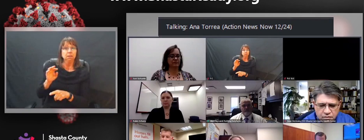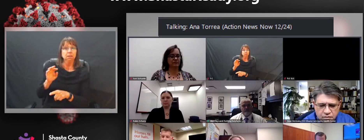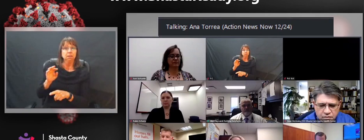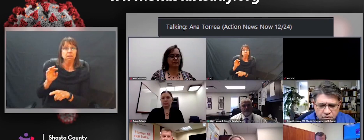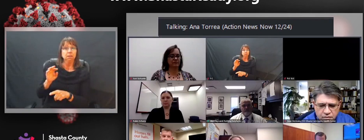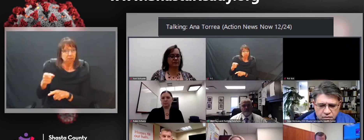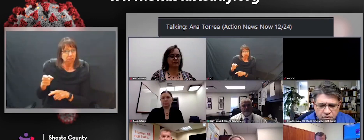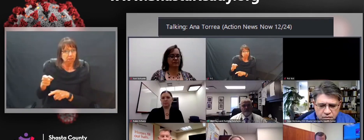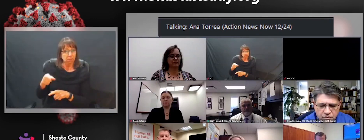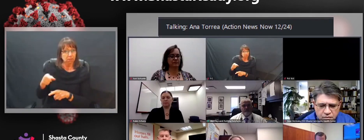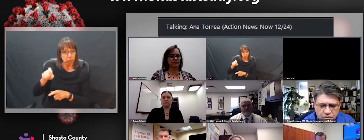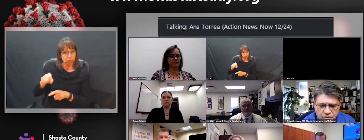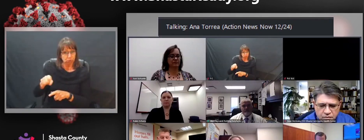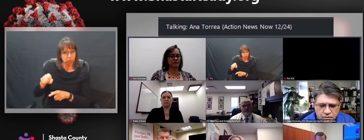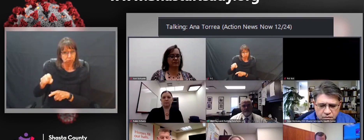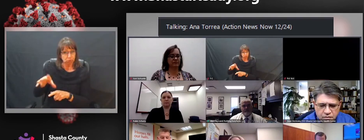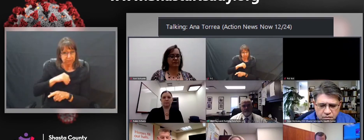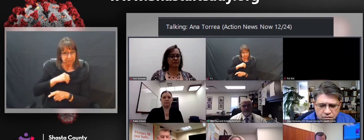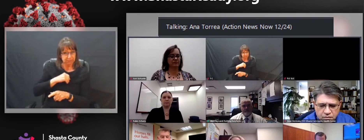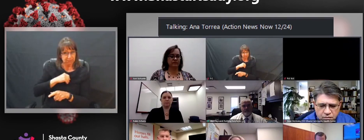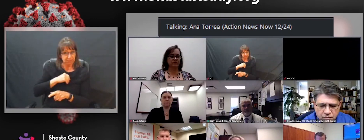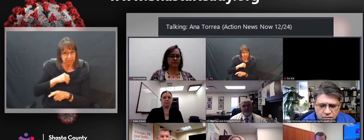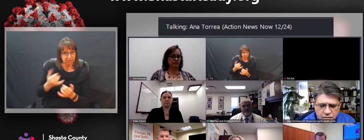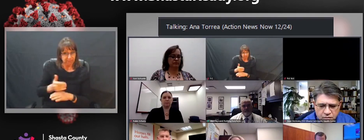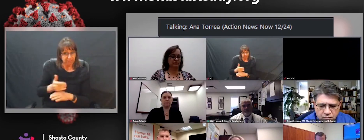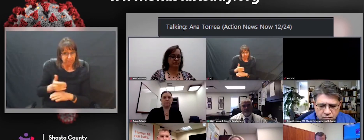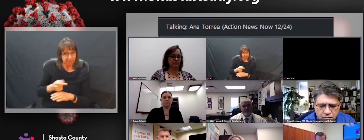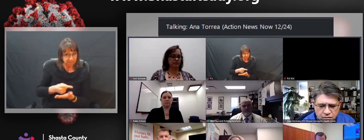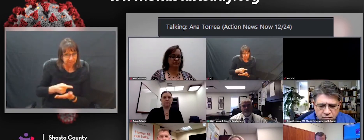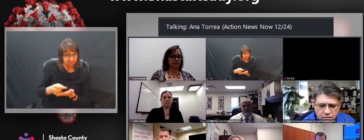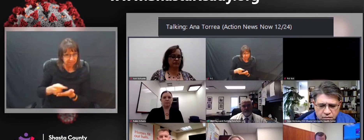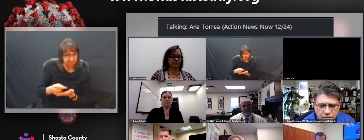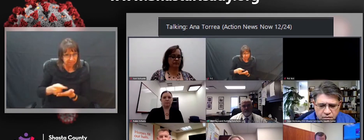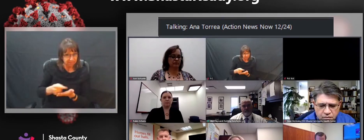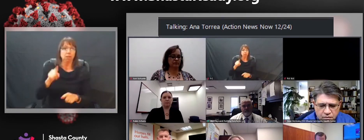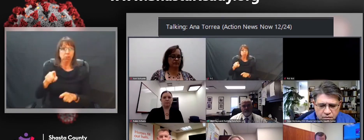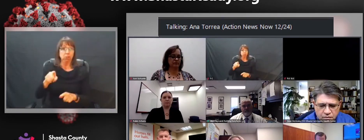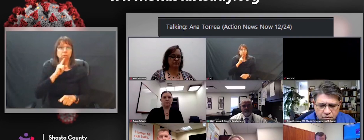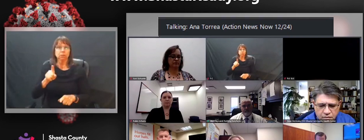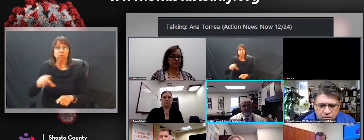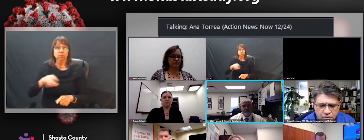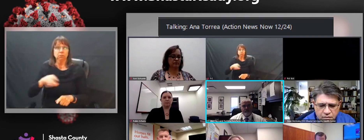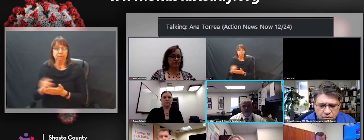but then you guys also received it late last week. Correct? I just wanted [confirmation 00:27:33].